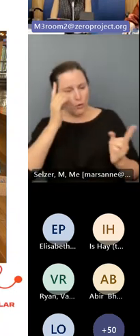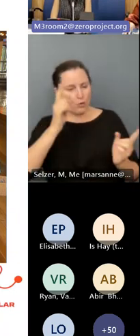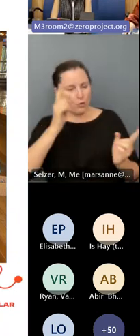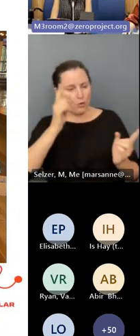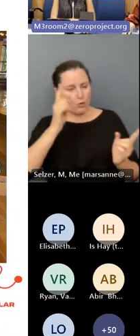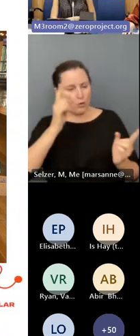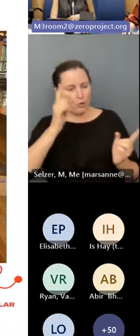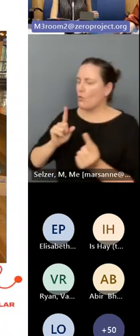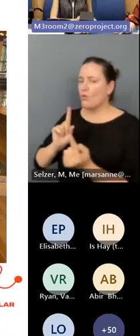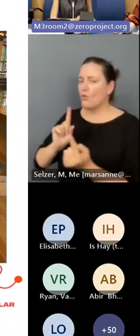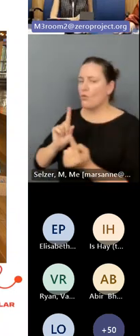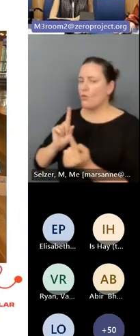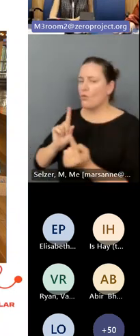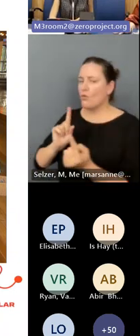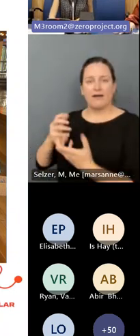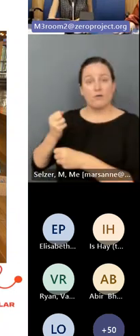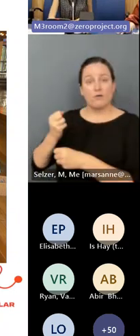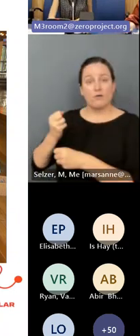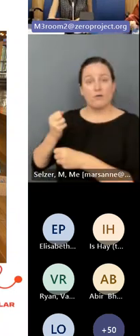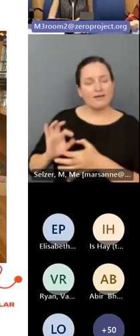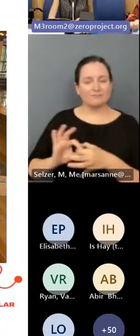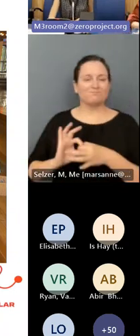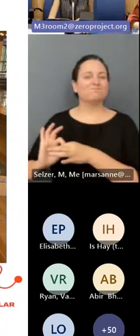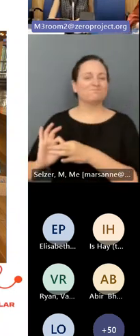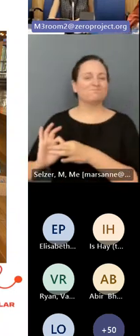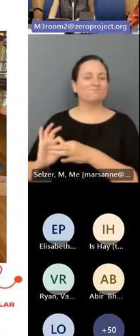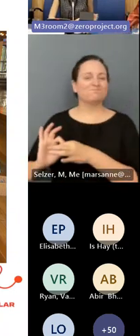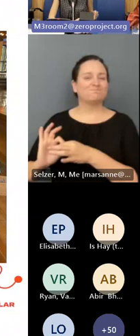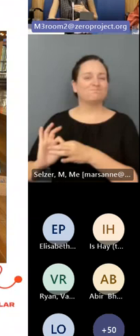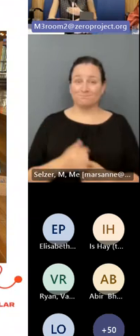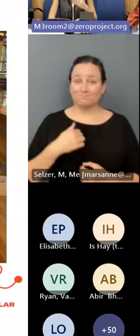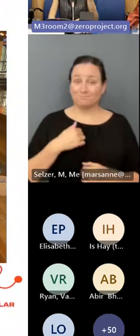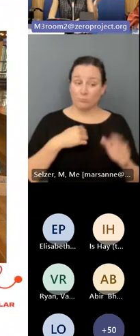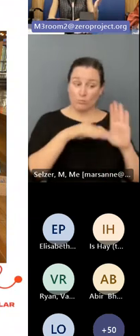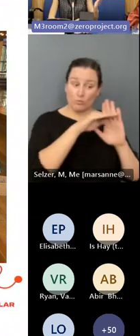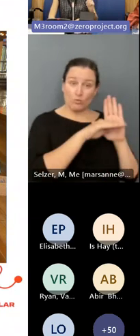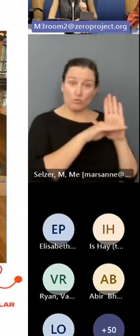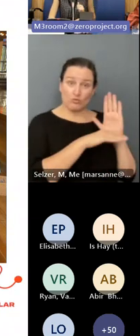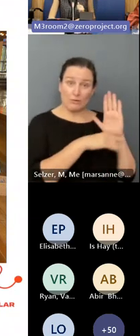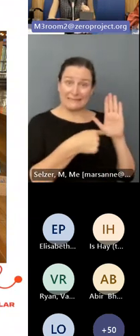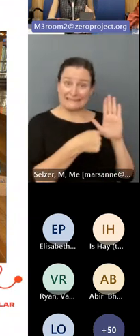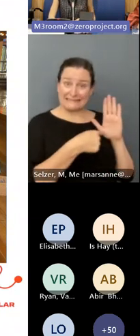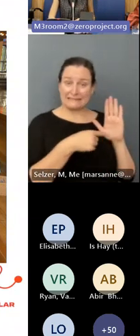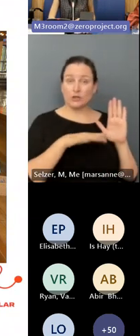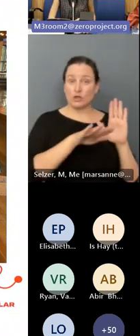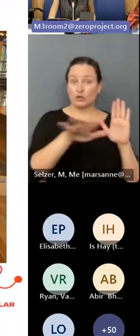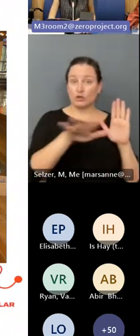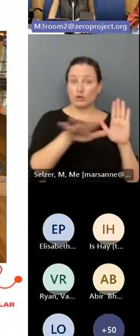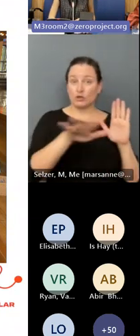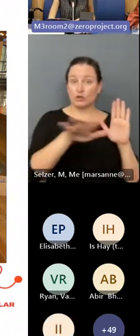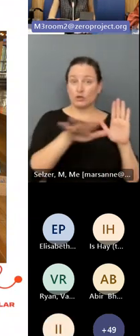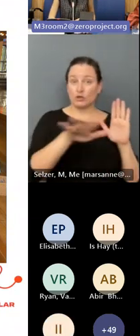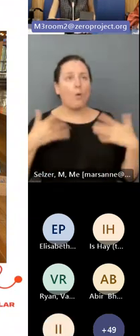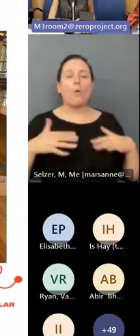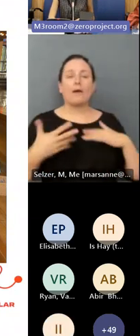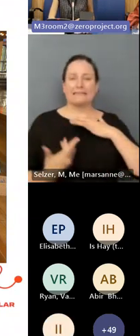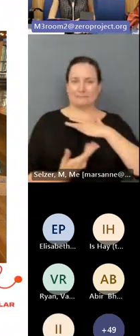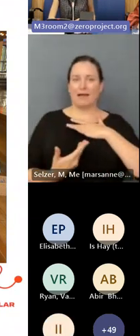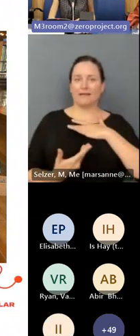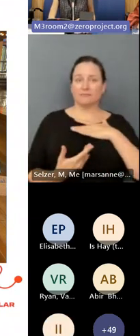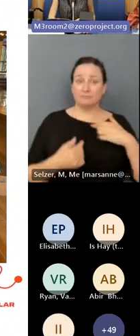of working together. I hope the program inspires you as we are inspired by yours. We believe that